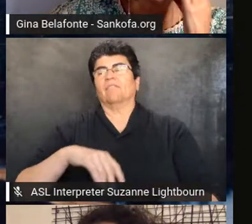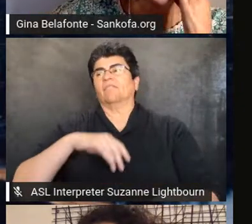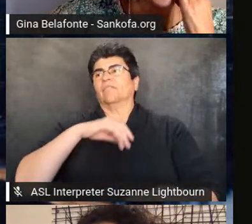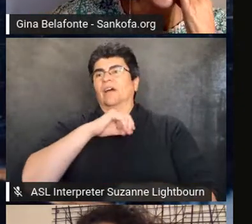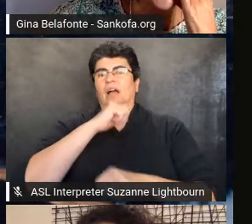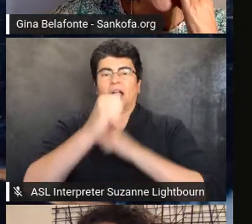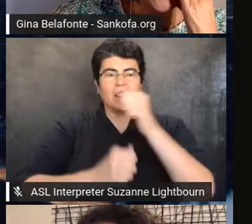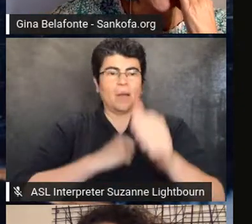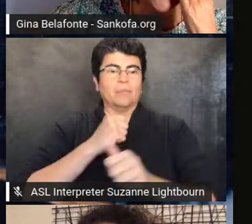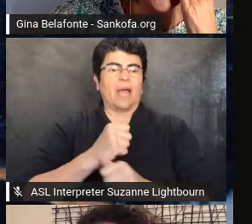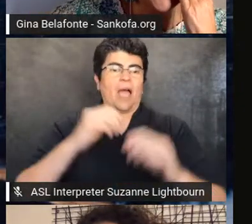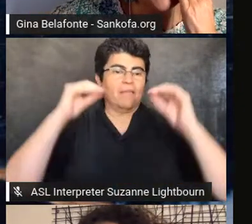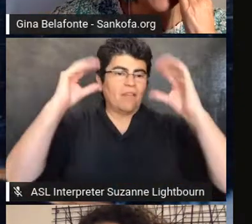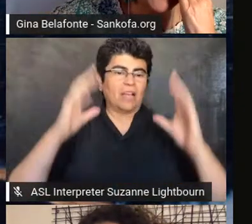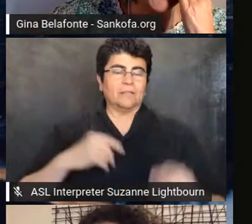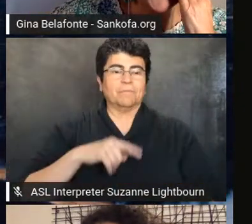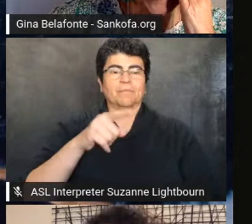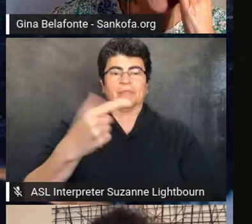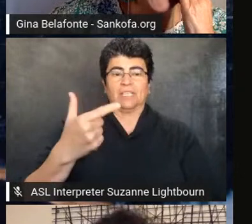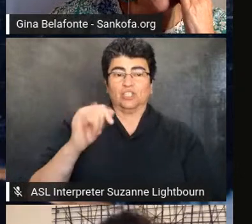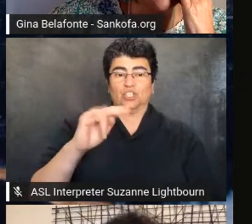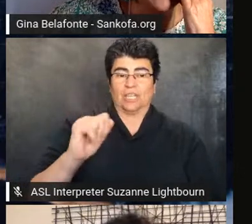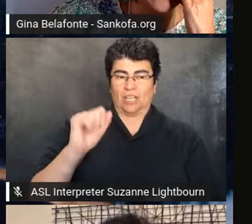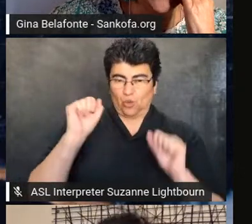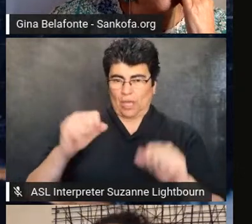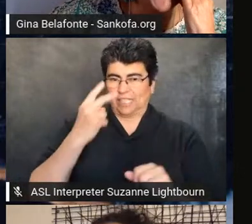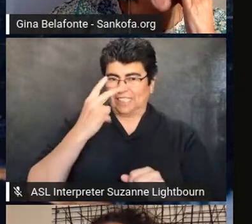You can really see in this particular slide the different mediums,